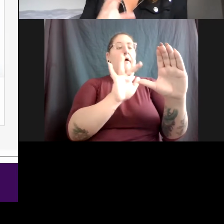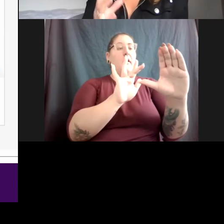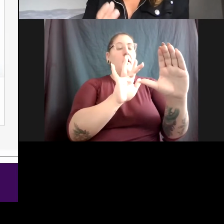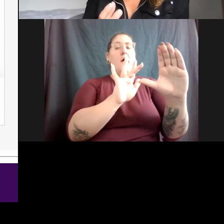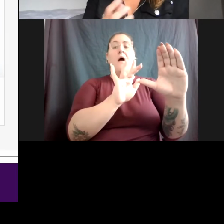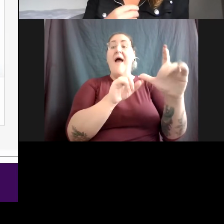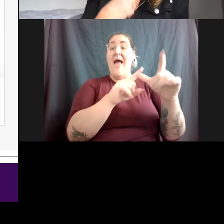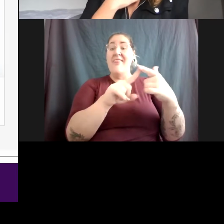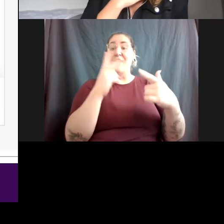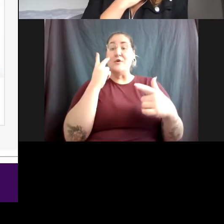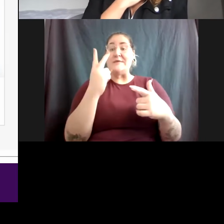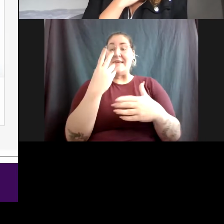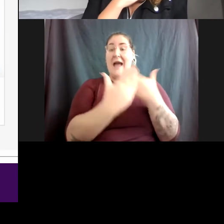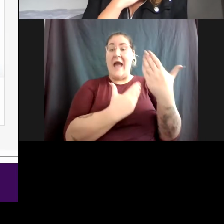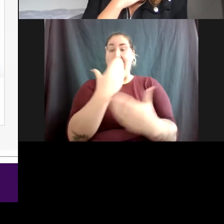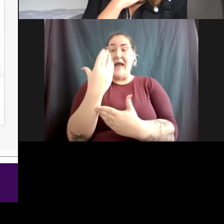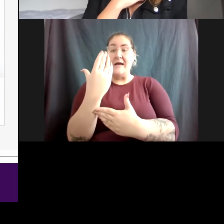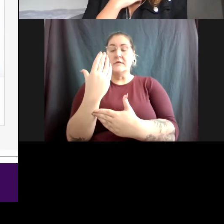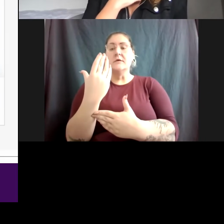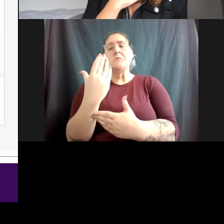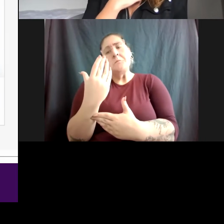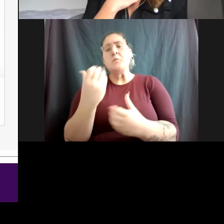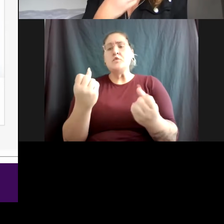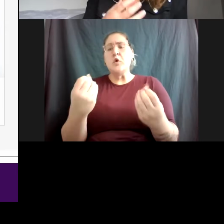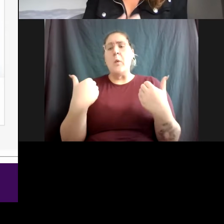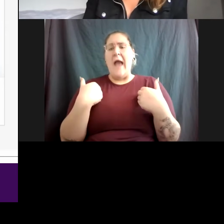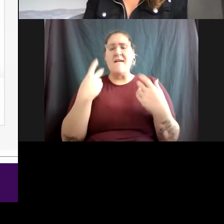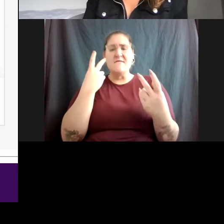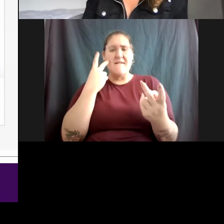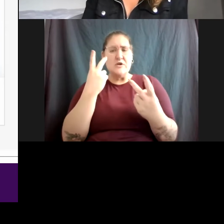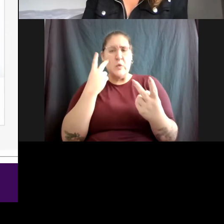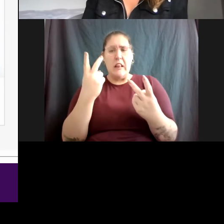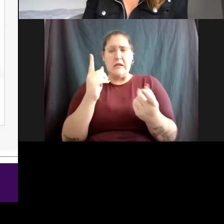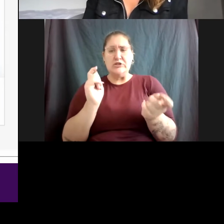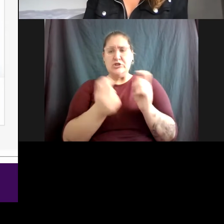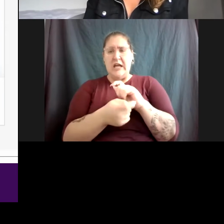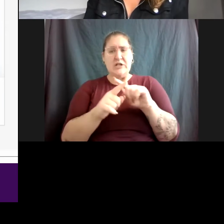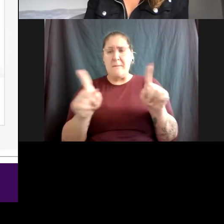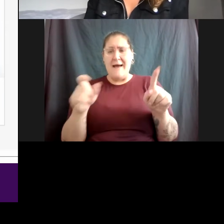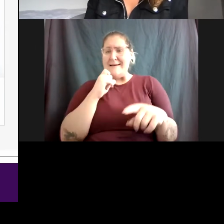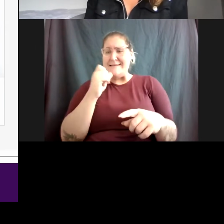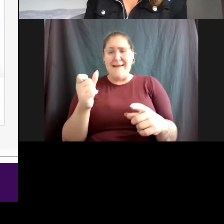because there is a visual change. However, it is not in real life, particularly obvious.